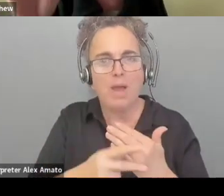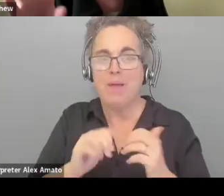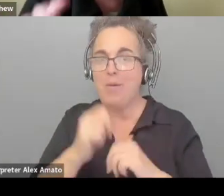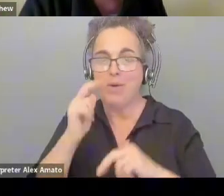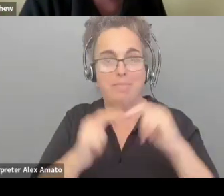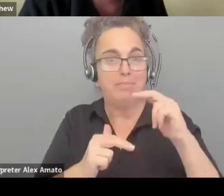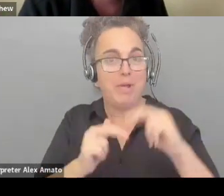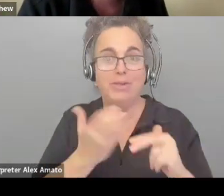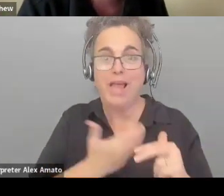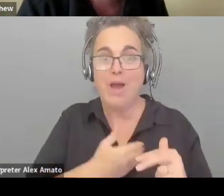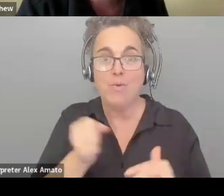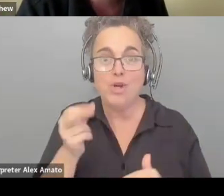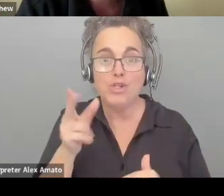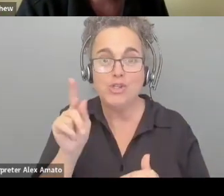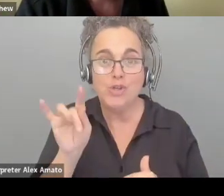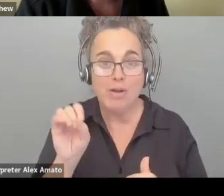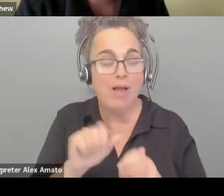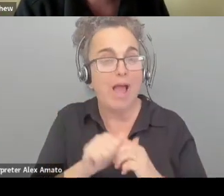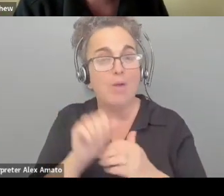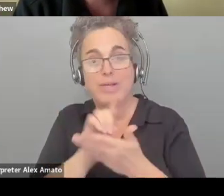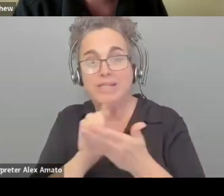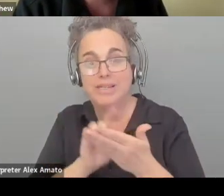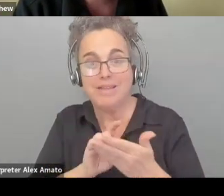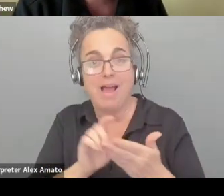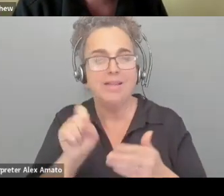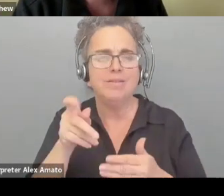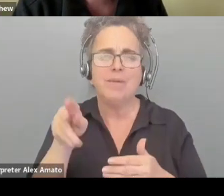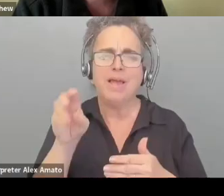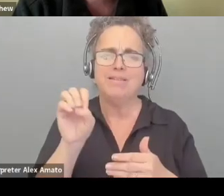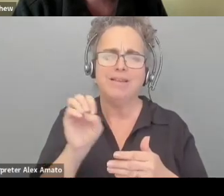how we think about the spaces we design. This is true for digital objects as well.